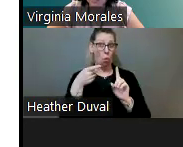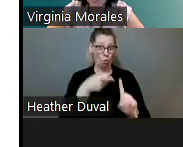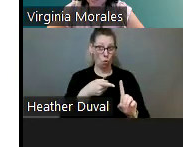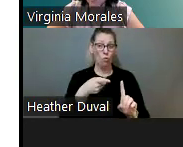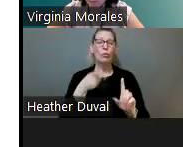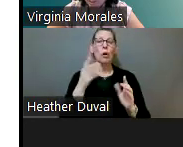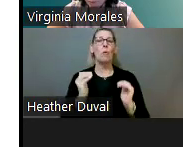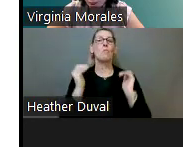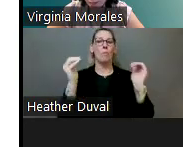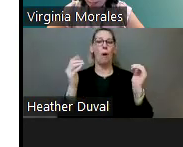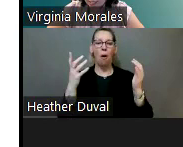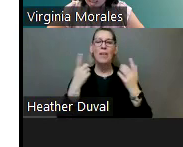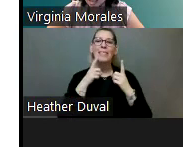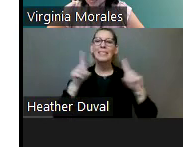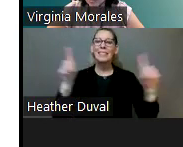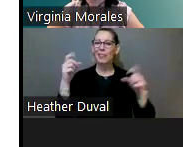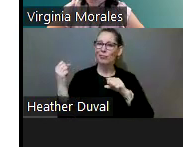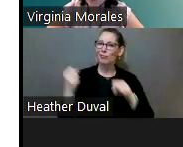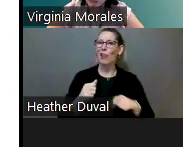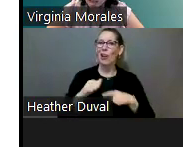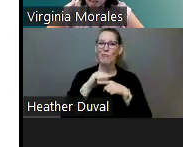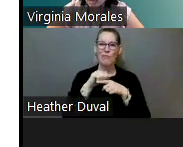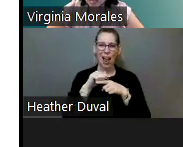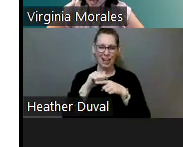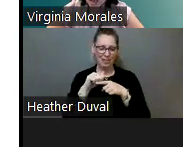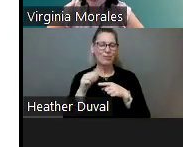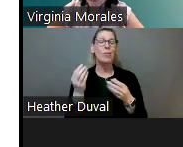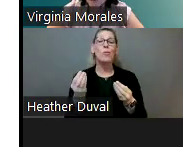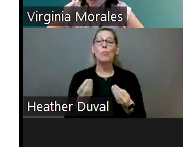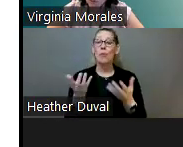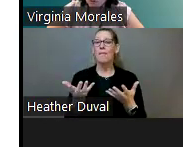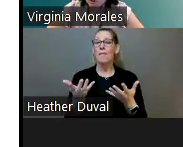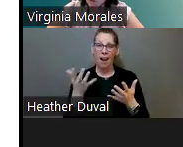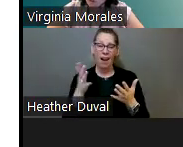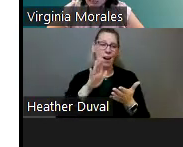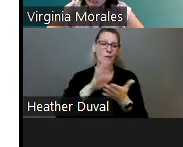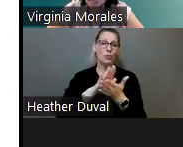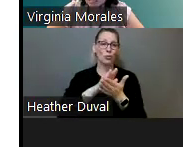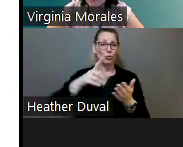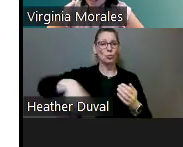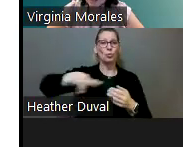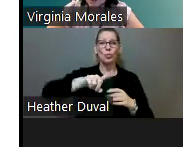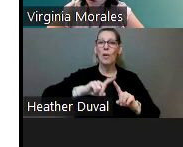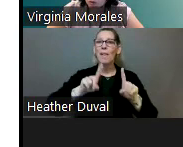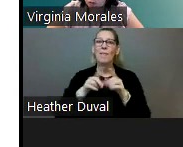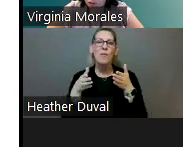through strengthening practice. This will provide schools a way to develop a culture